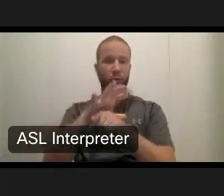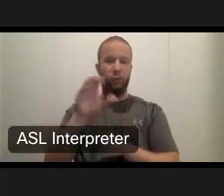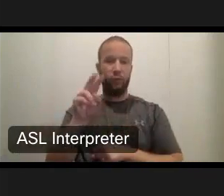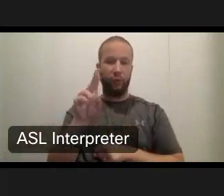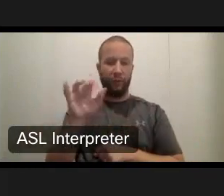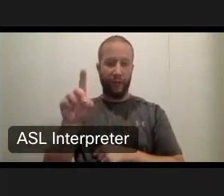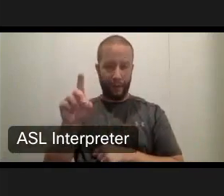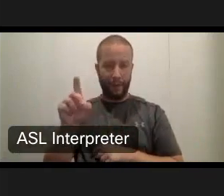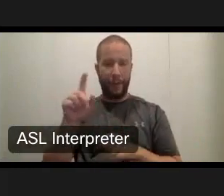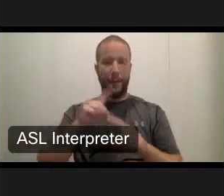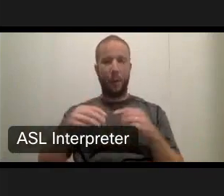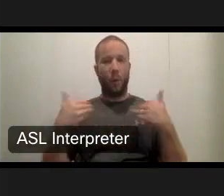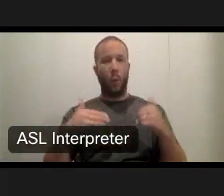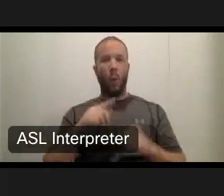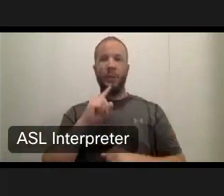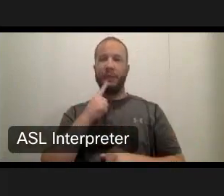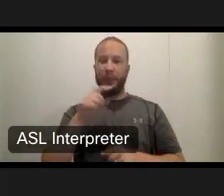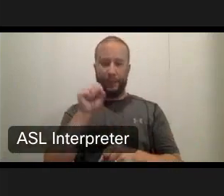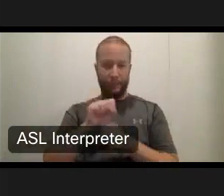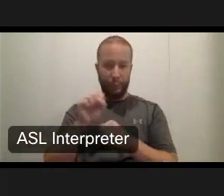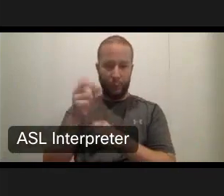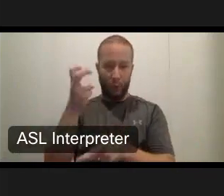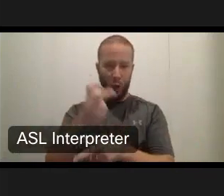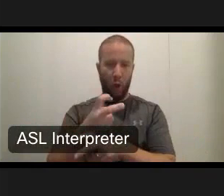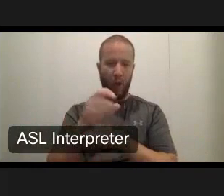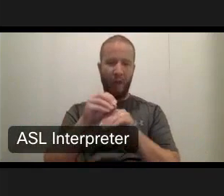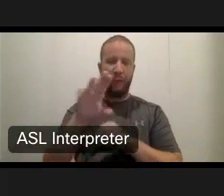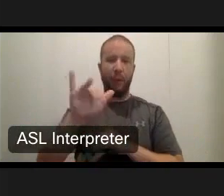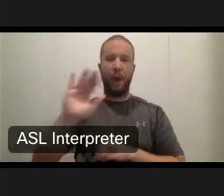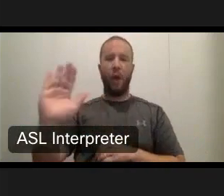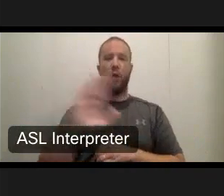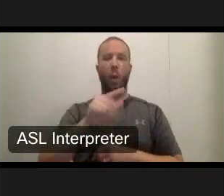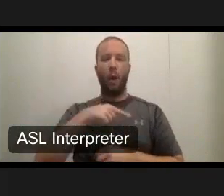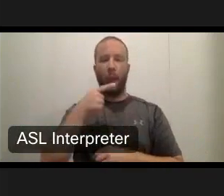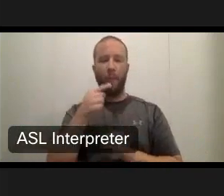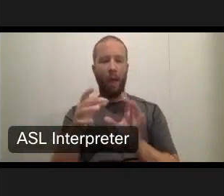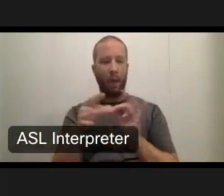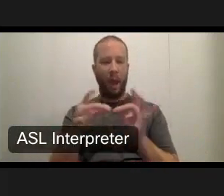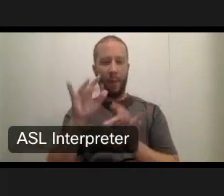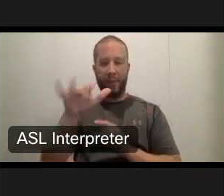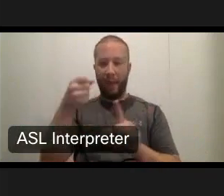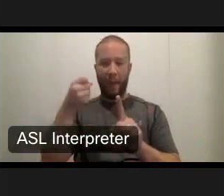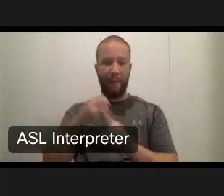process is heavily um influenced by public Outreach which was impacted through the pandemic